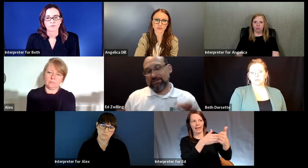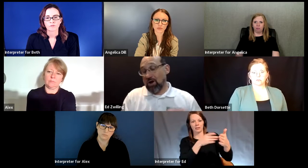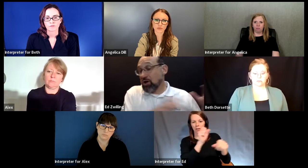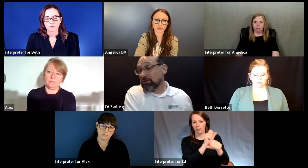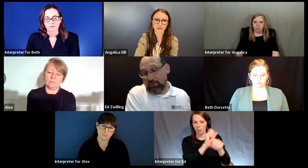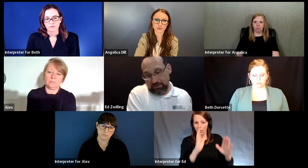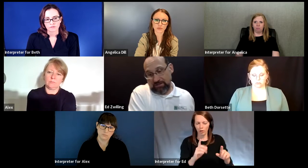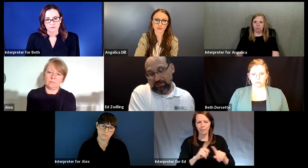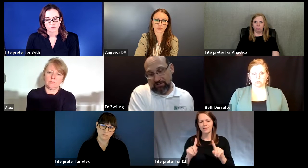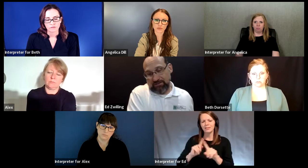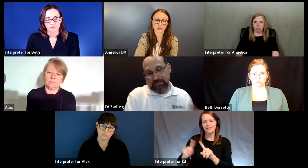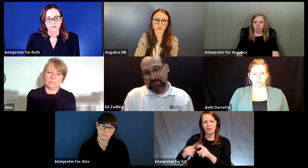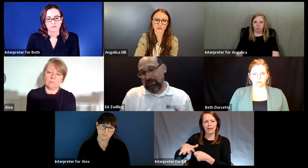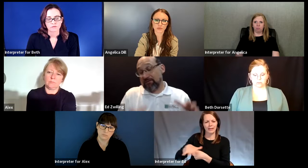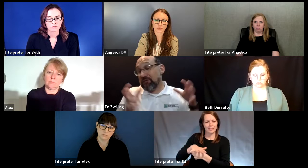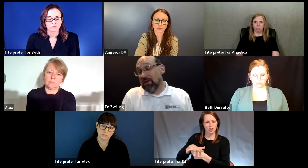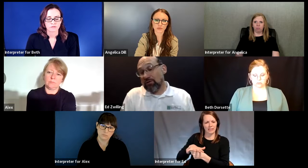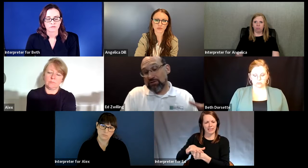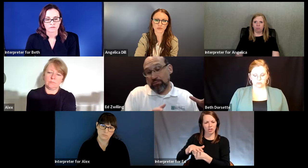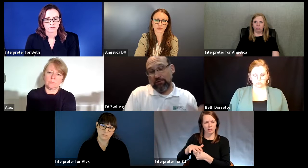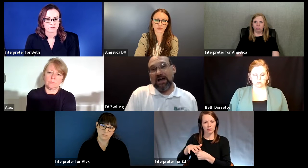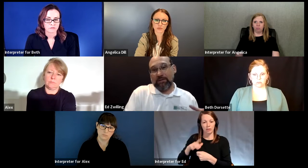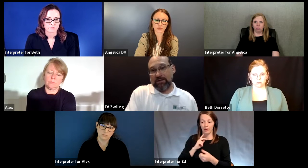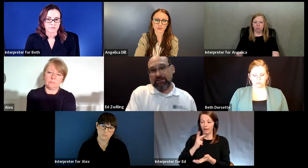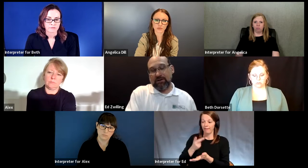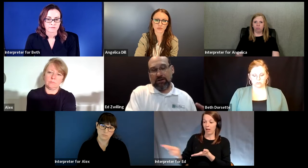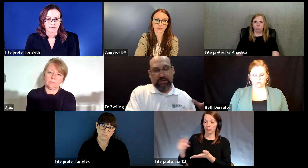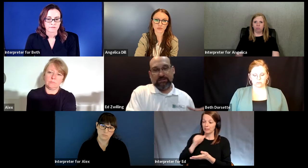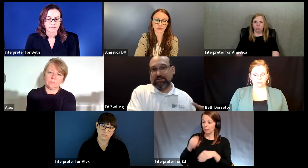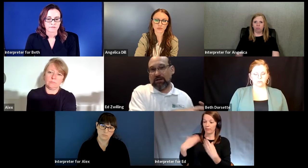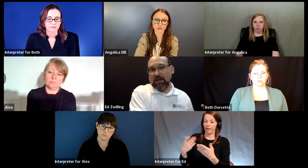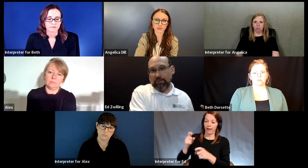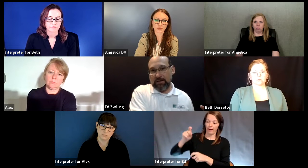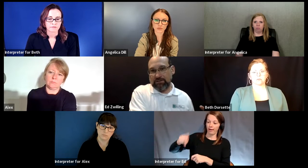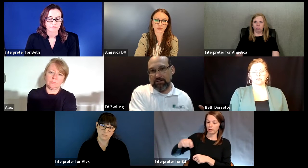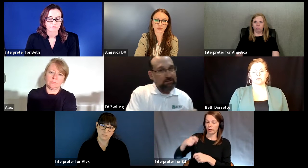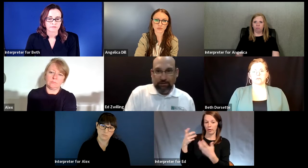Whereas there are other jurisdictions that say the failure to provide the necessary accommodation,